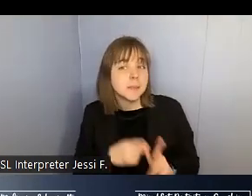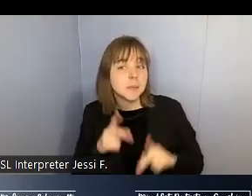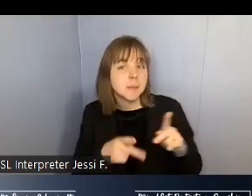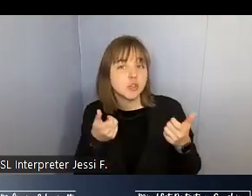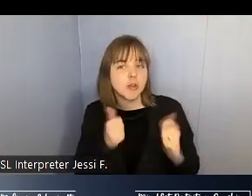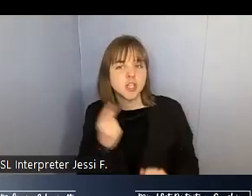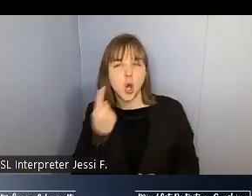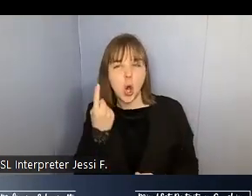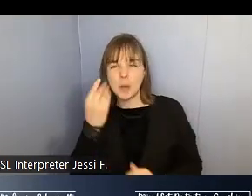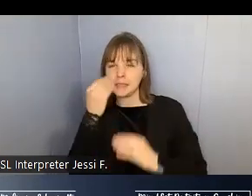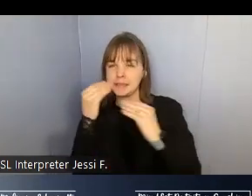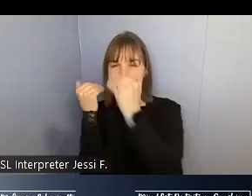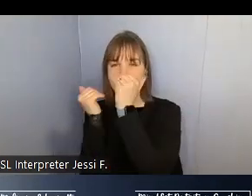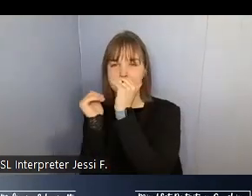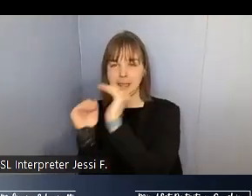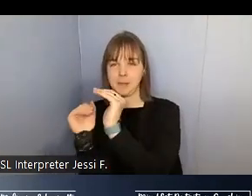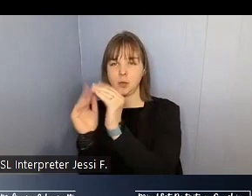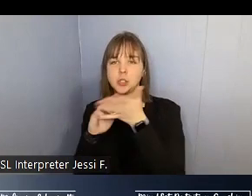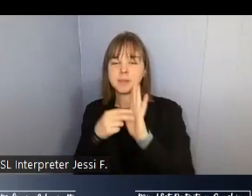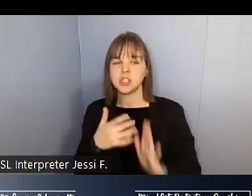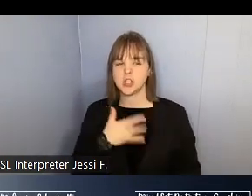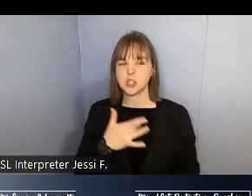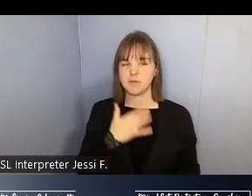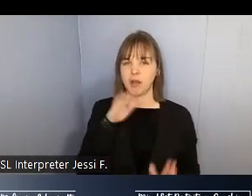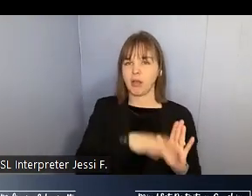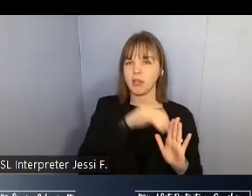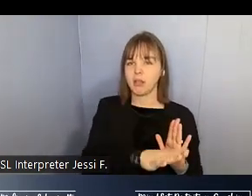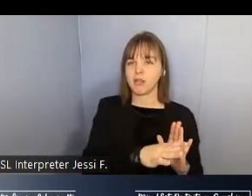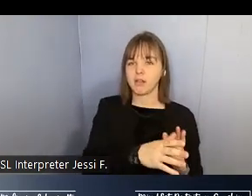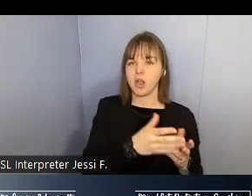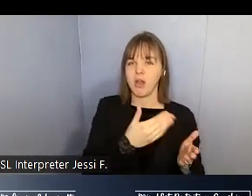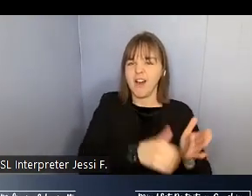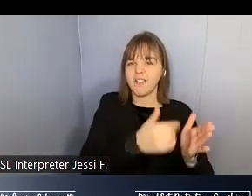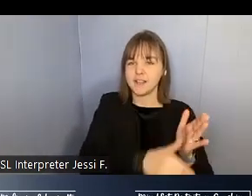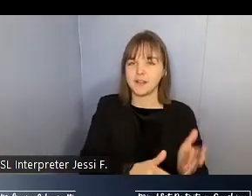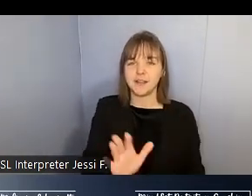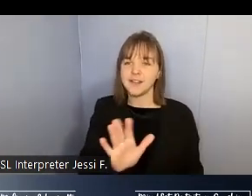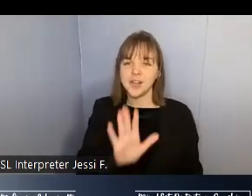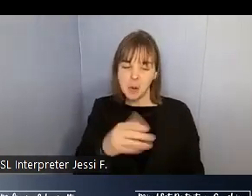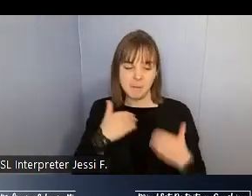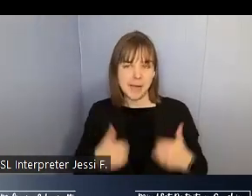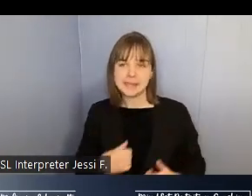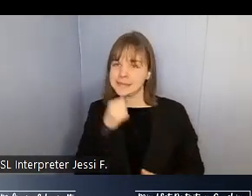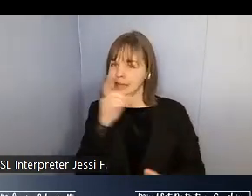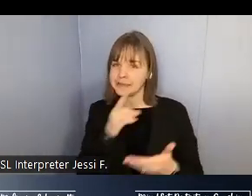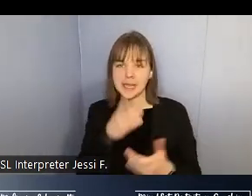And we're not designed to live the majority of our lives in a caloric restriction. Does that make sense?